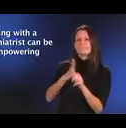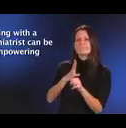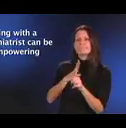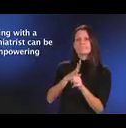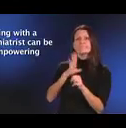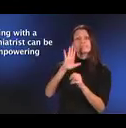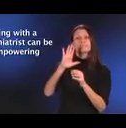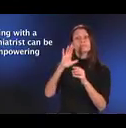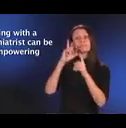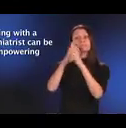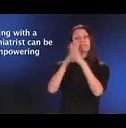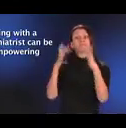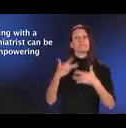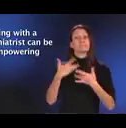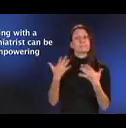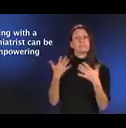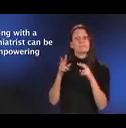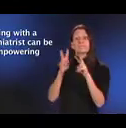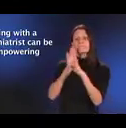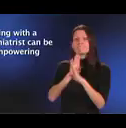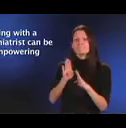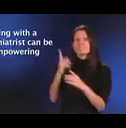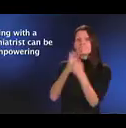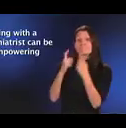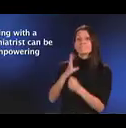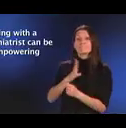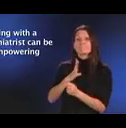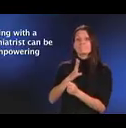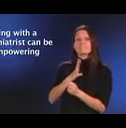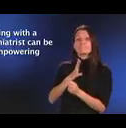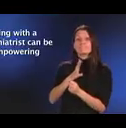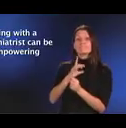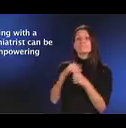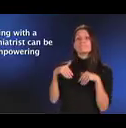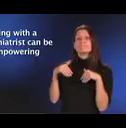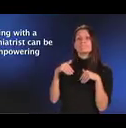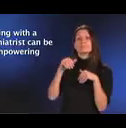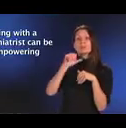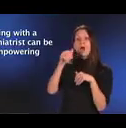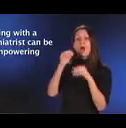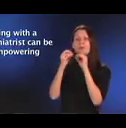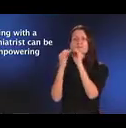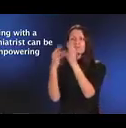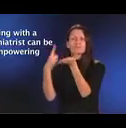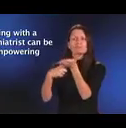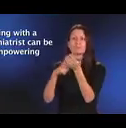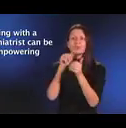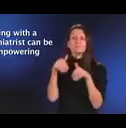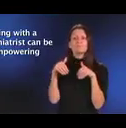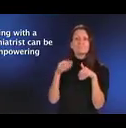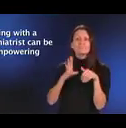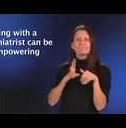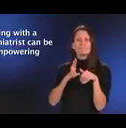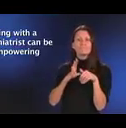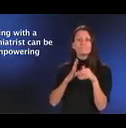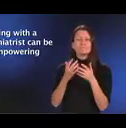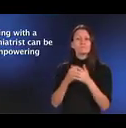You are expected to be passive and not ask questions. Depending on the situation, if you follow directions